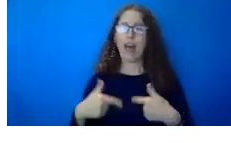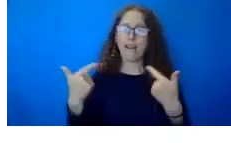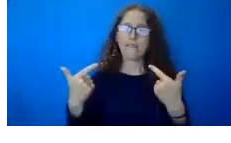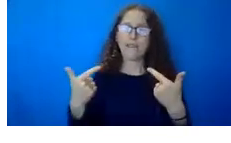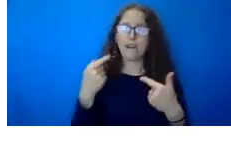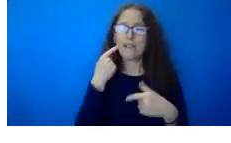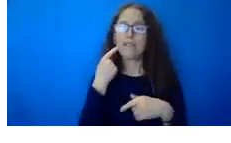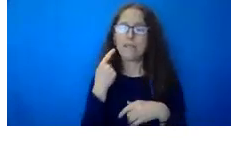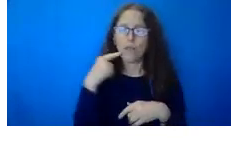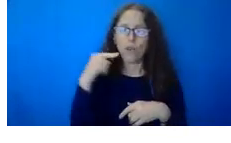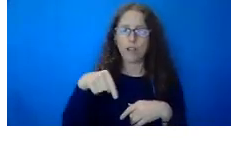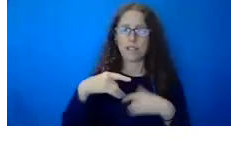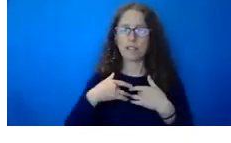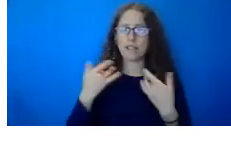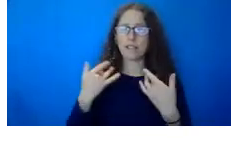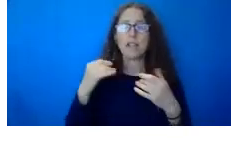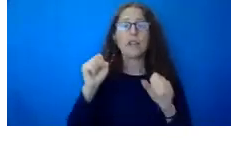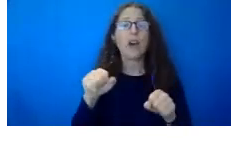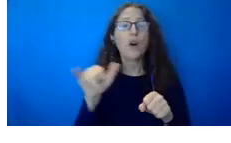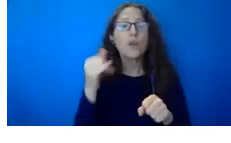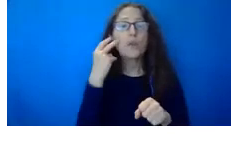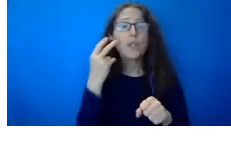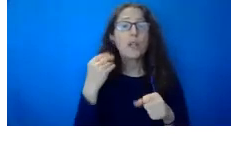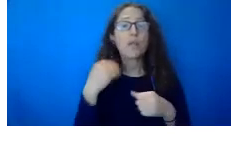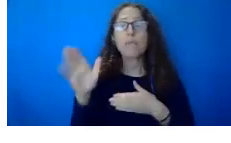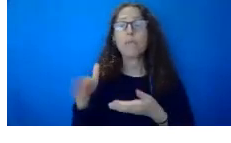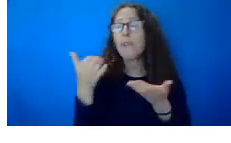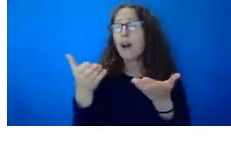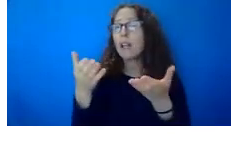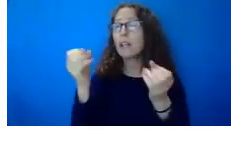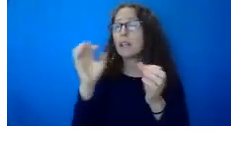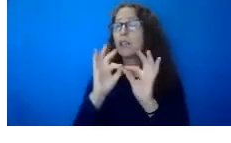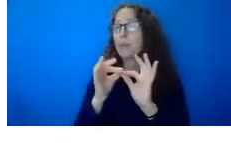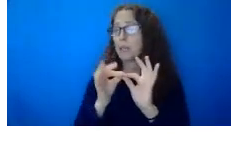RIBBON MAY LOOK SLIGHTLY DIFFERENT BUT IF YOU SELECT